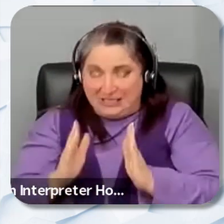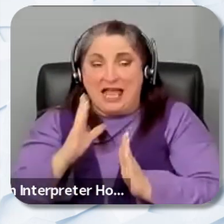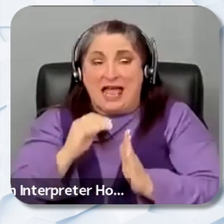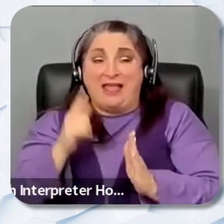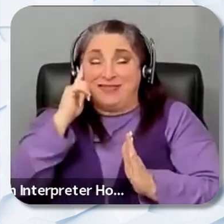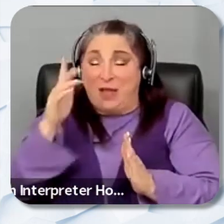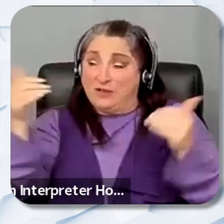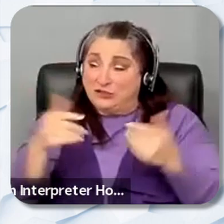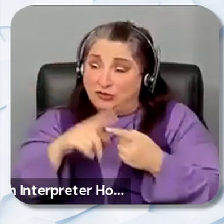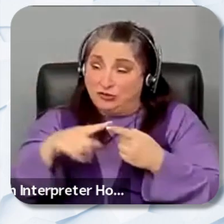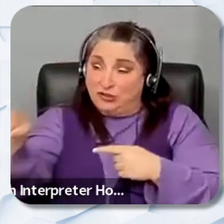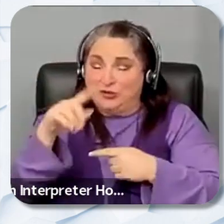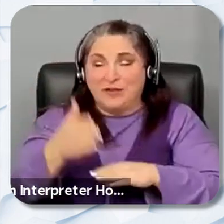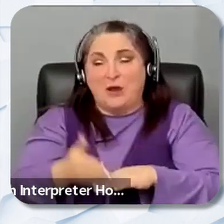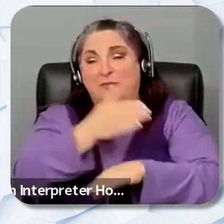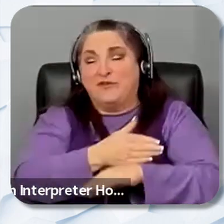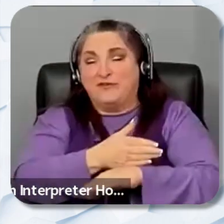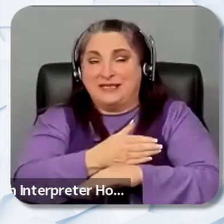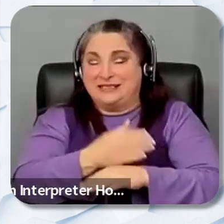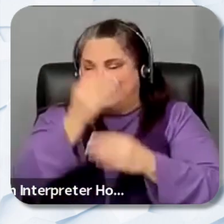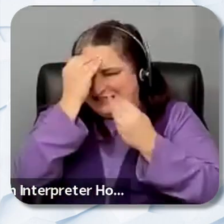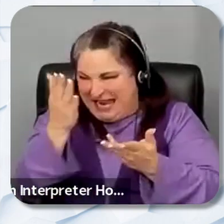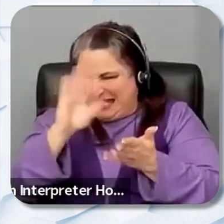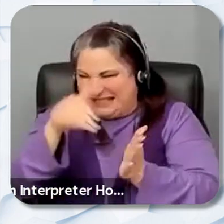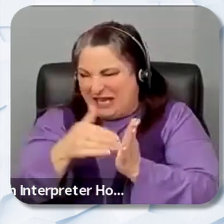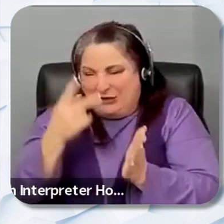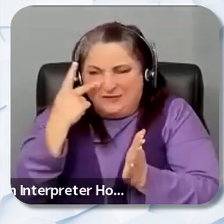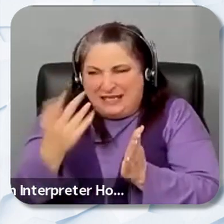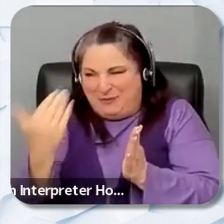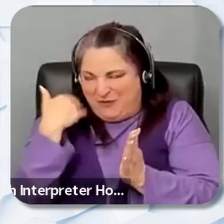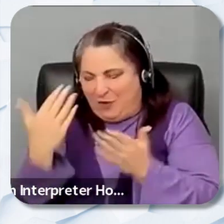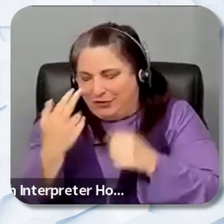to you their improvement data center, which you may have seen before, and they have some